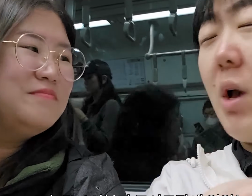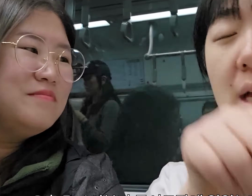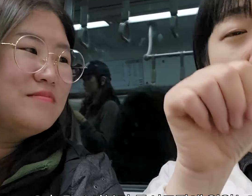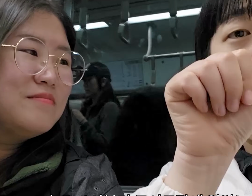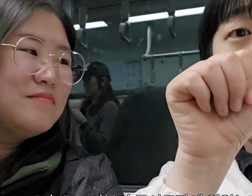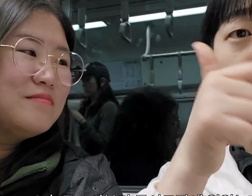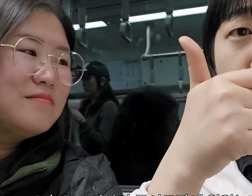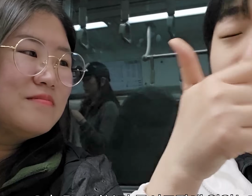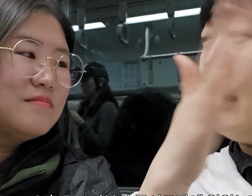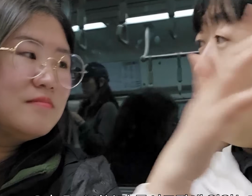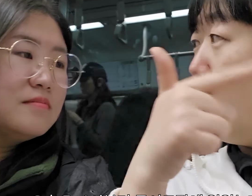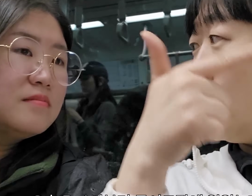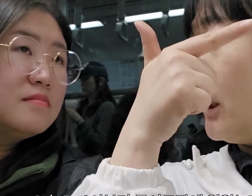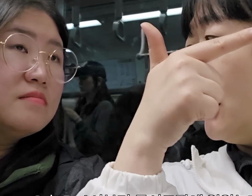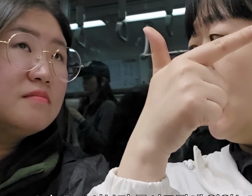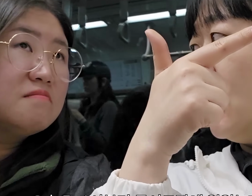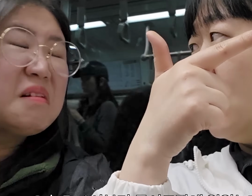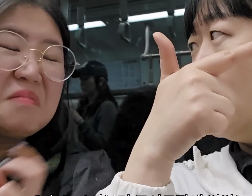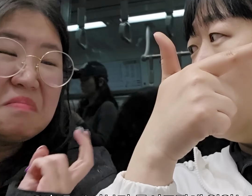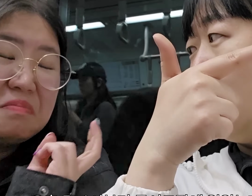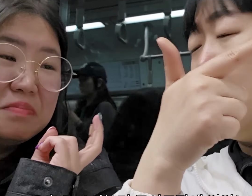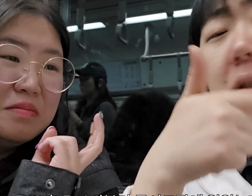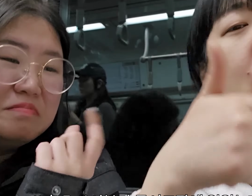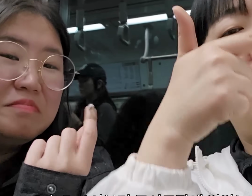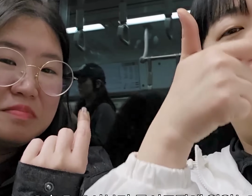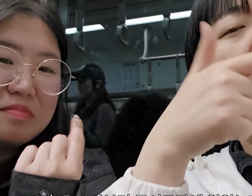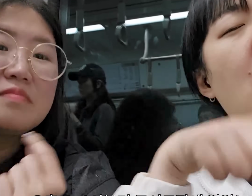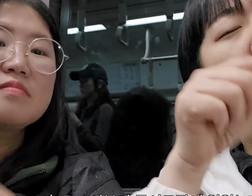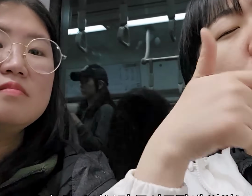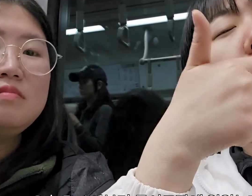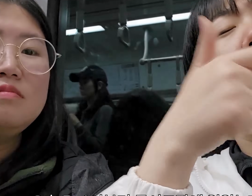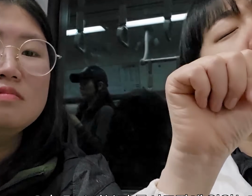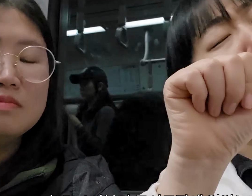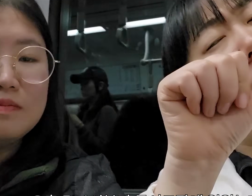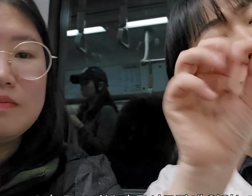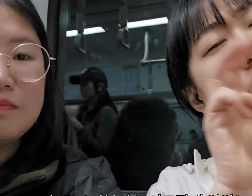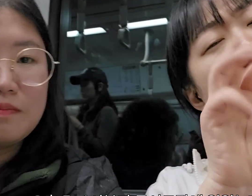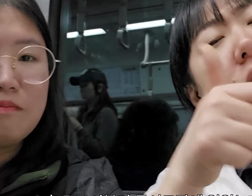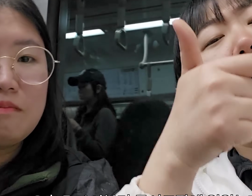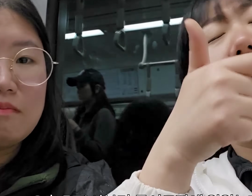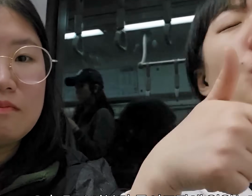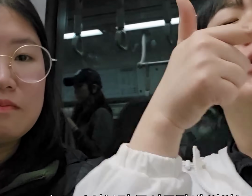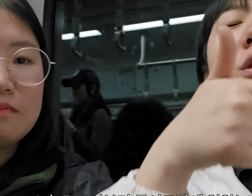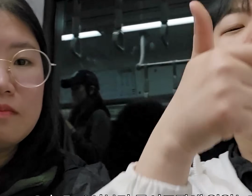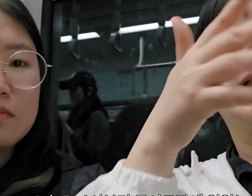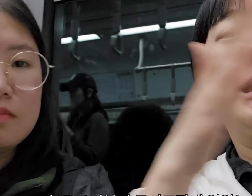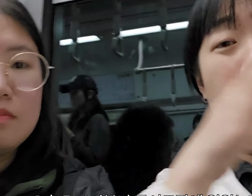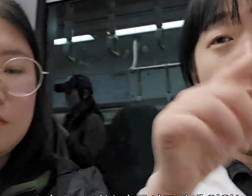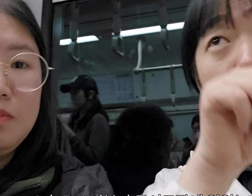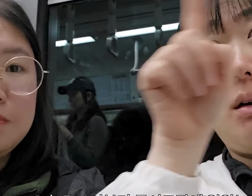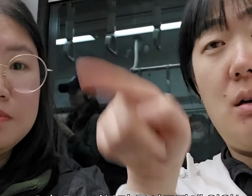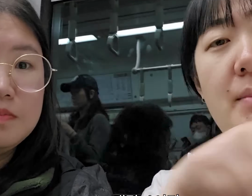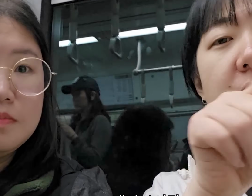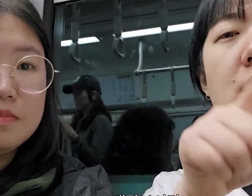I was at the venue from 5 or 6 PM